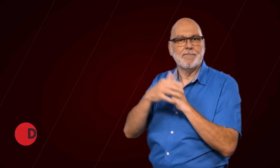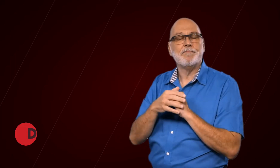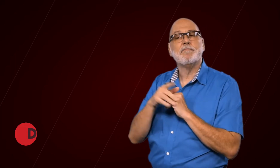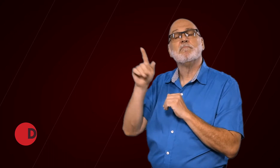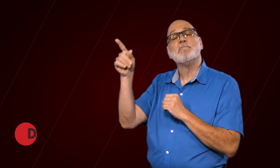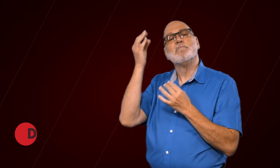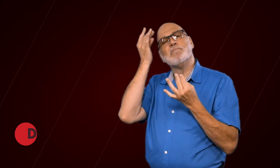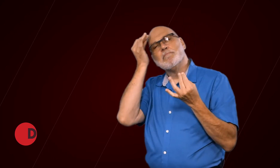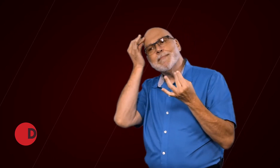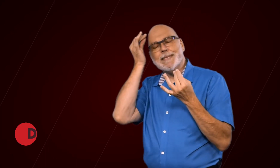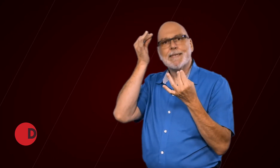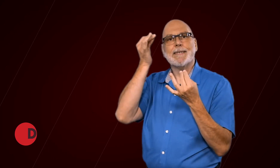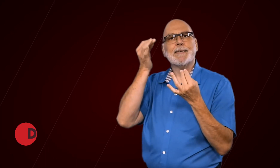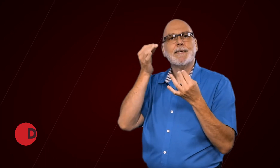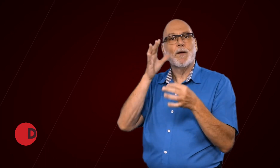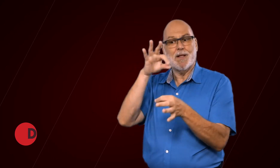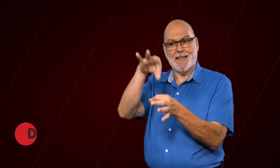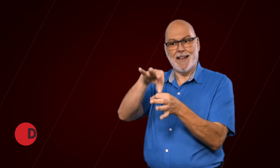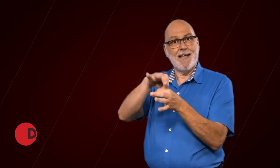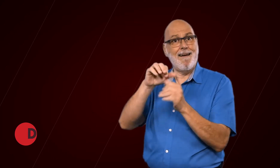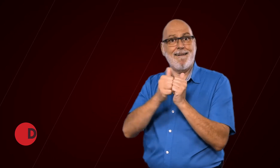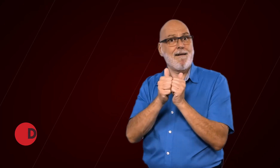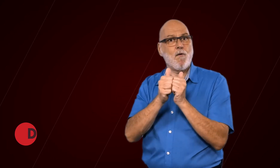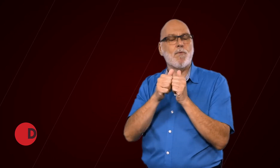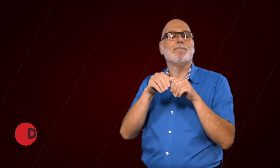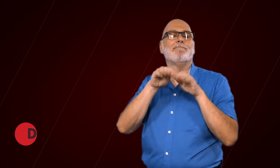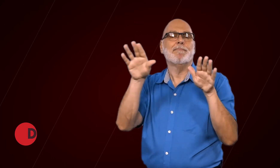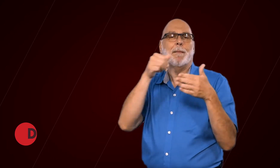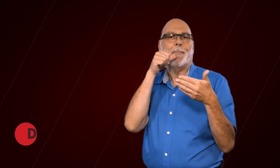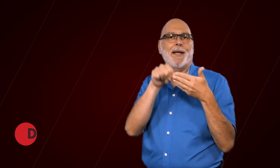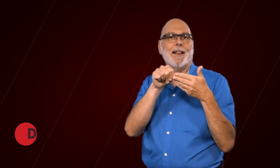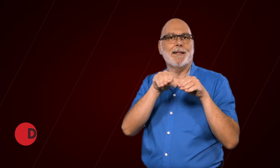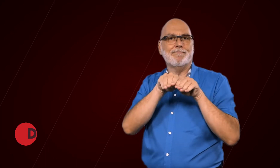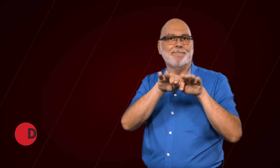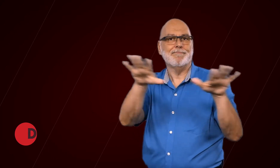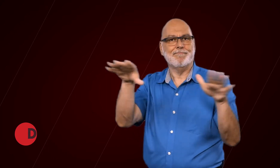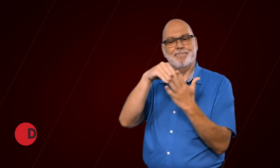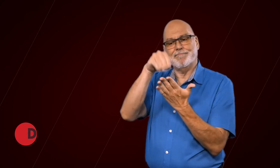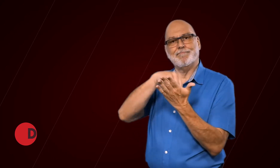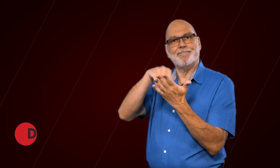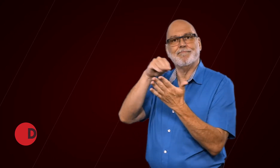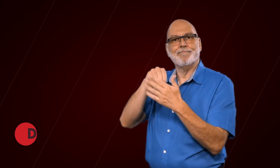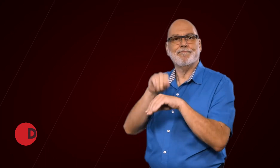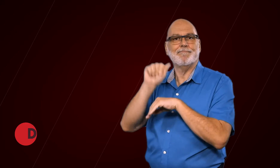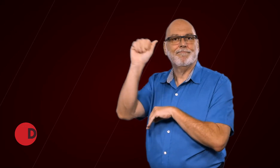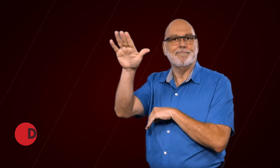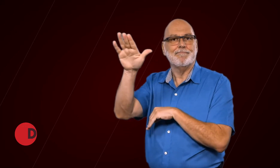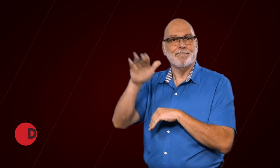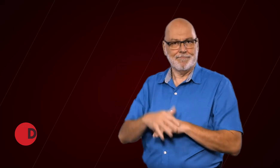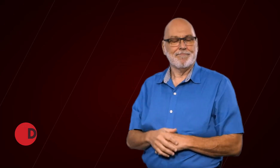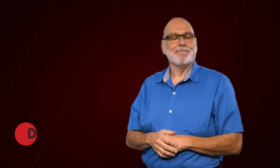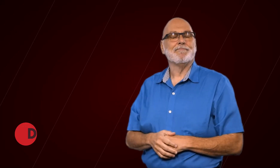increased volume of mail-in ballots.